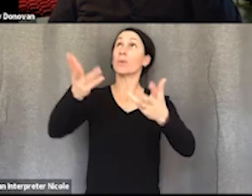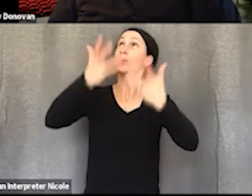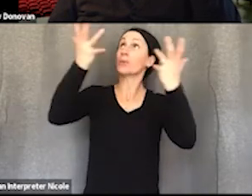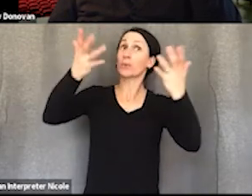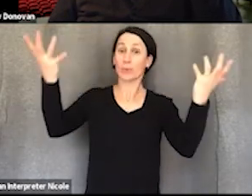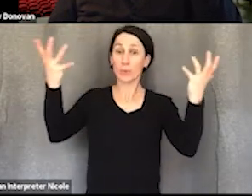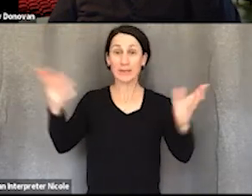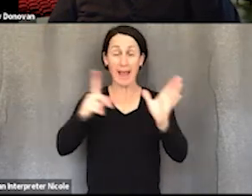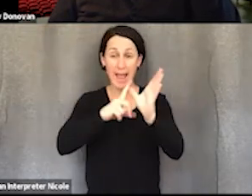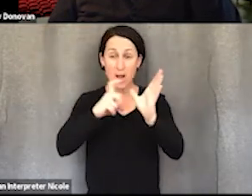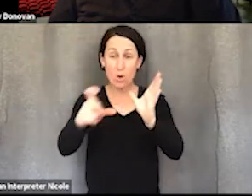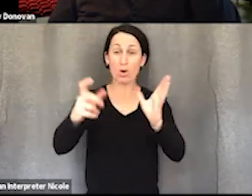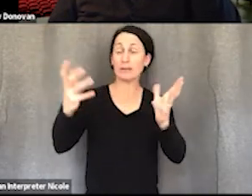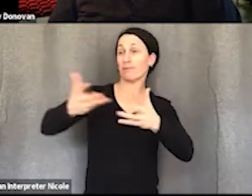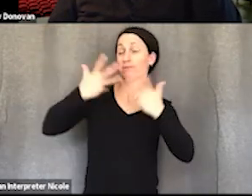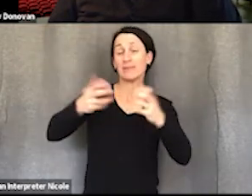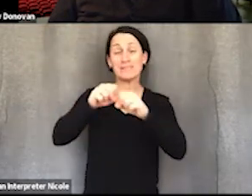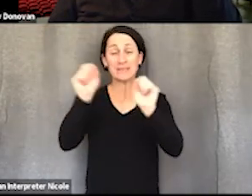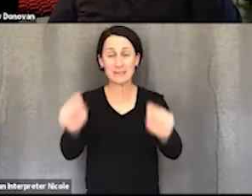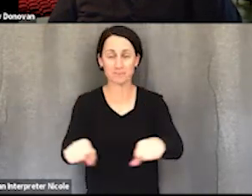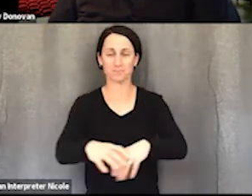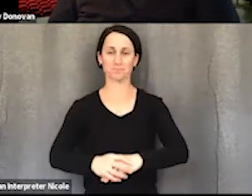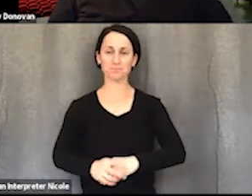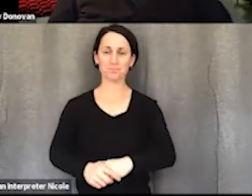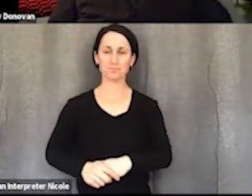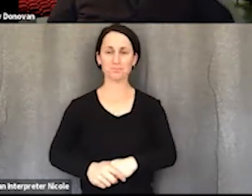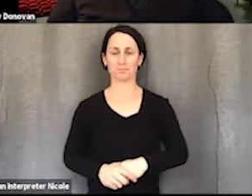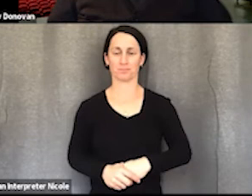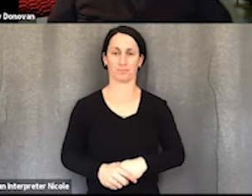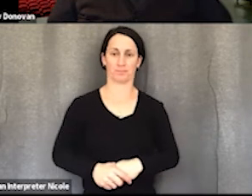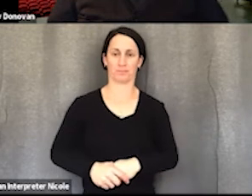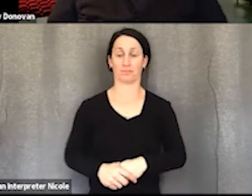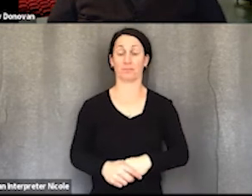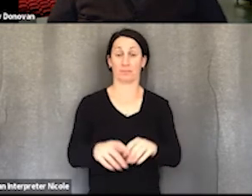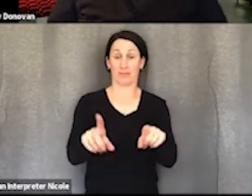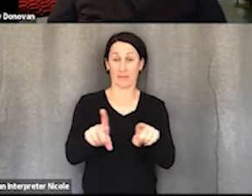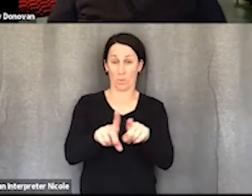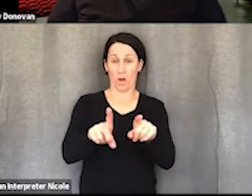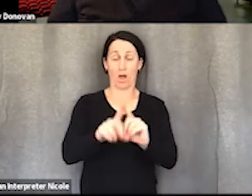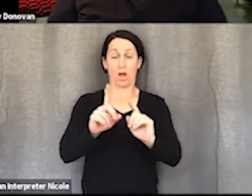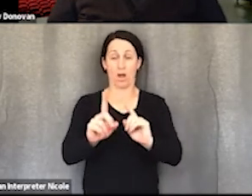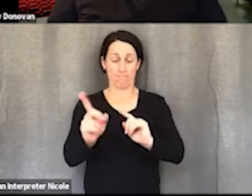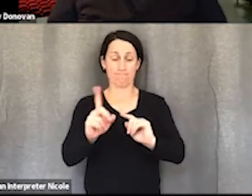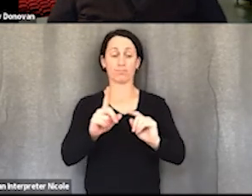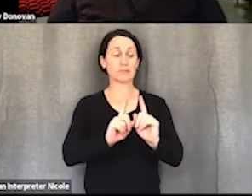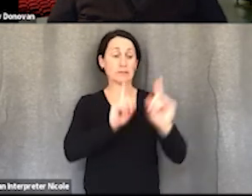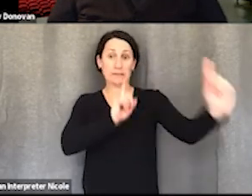want to see things like improving ventilation systems. Where it comes to social distancing, people tend to